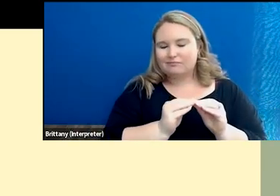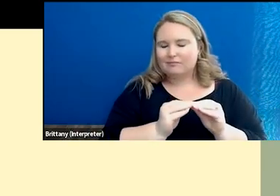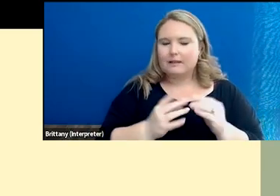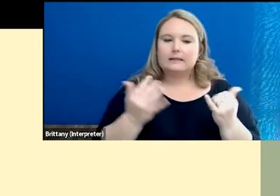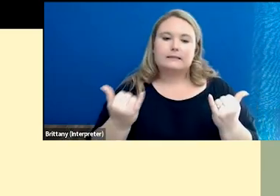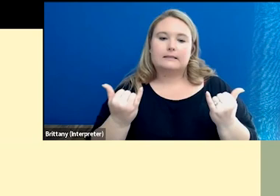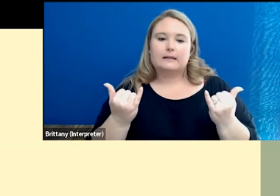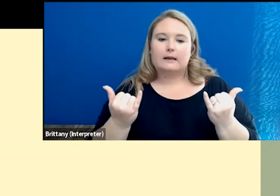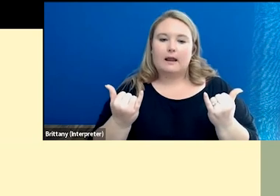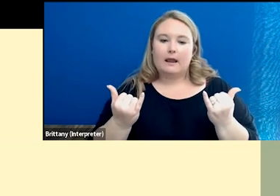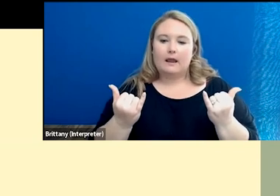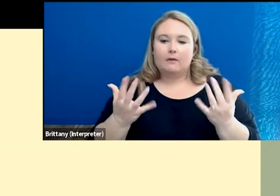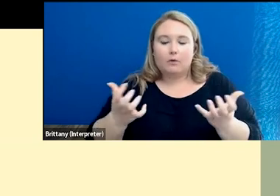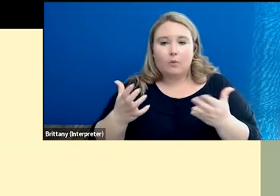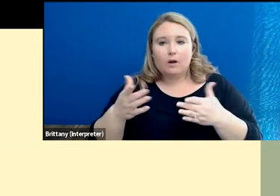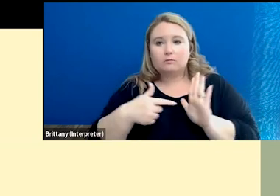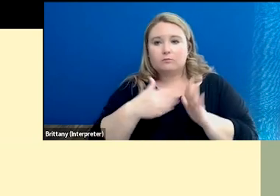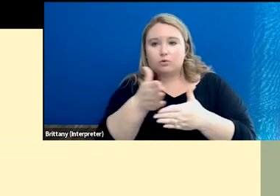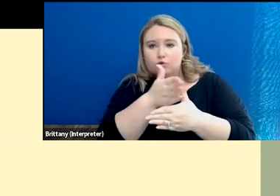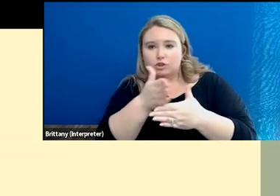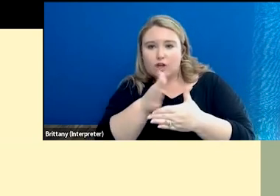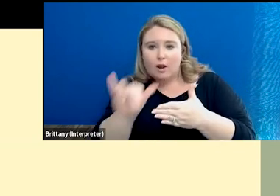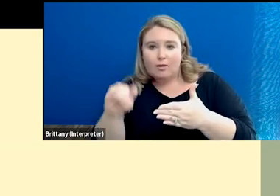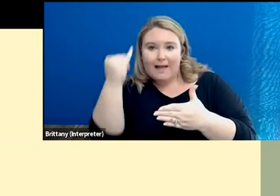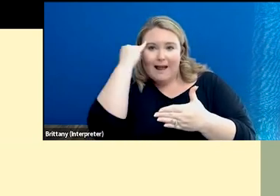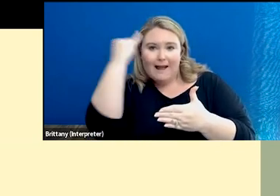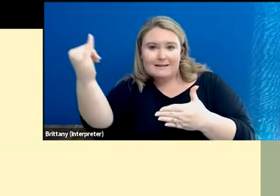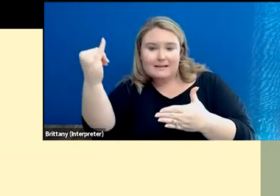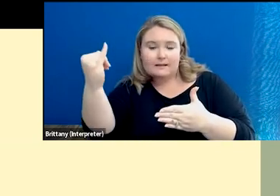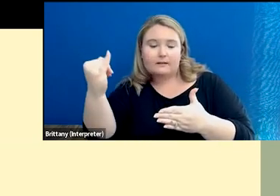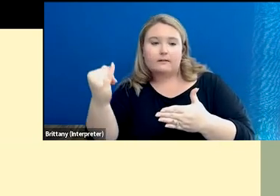is share that idea of plan for everybody